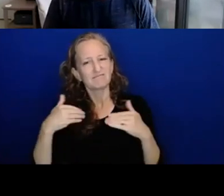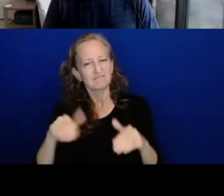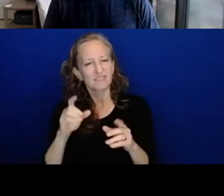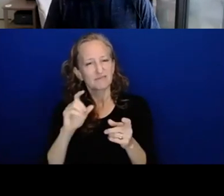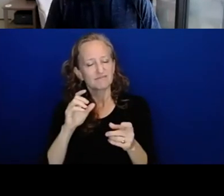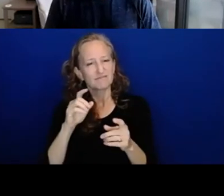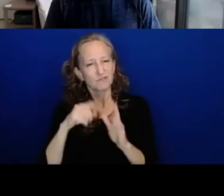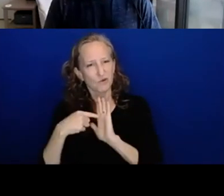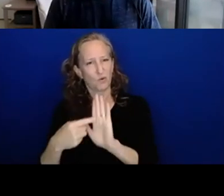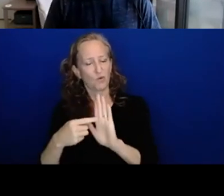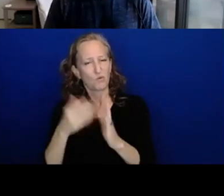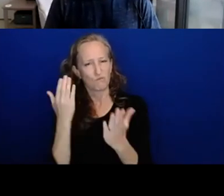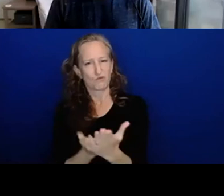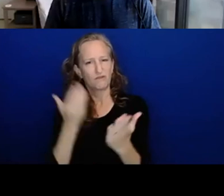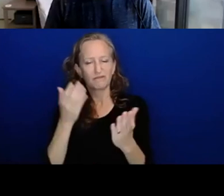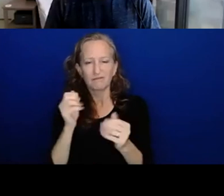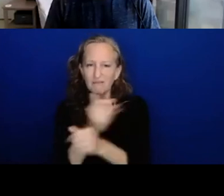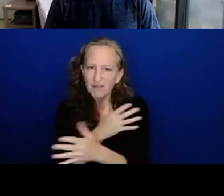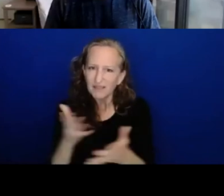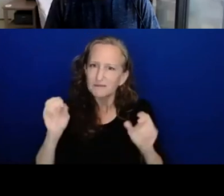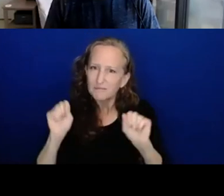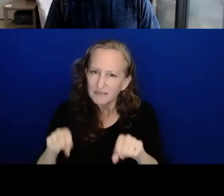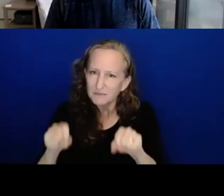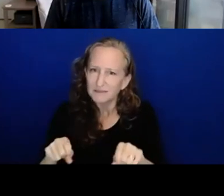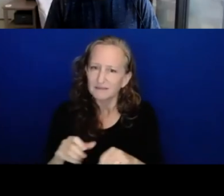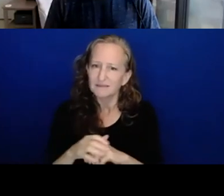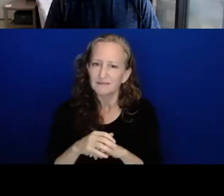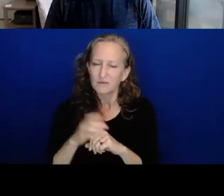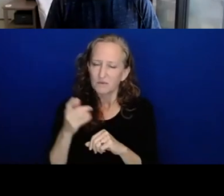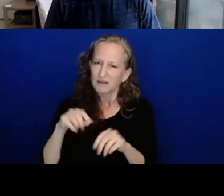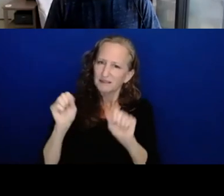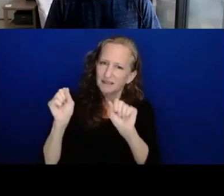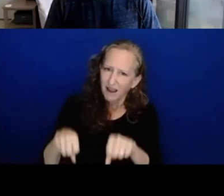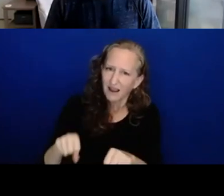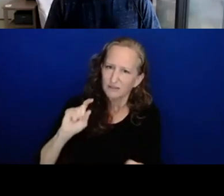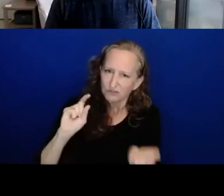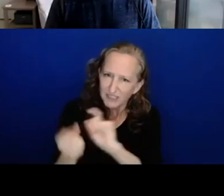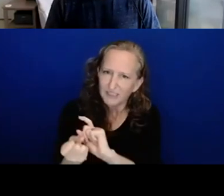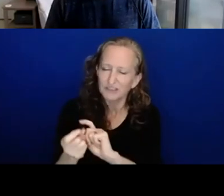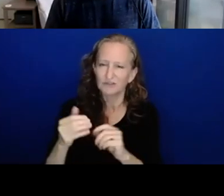you know, I think the way in which our company has moved to this new reality has been quite